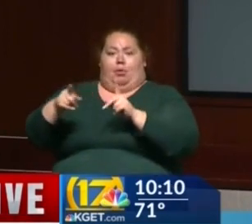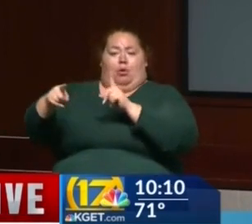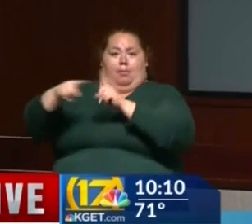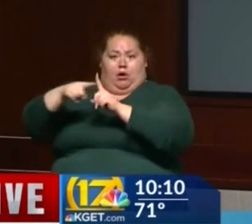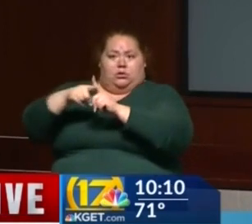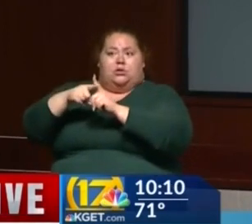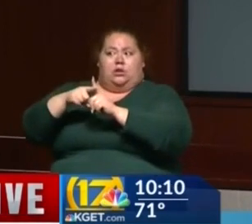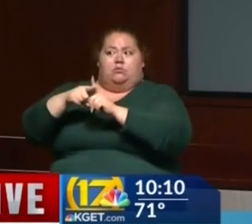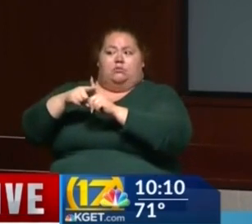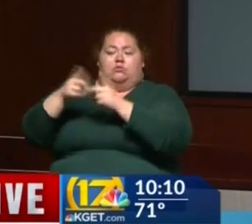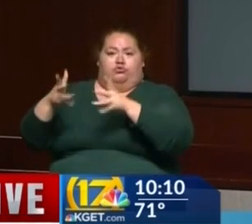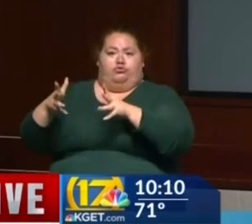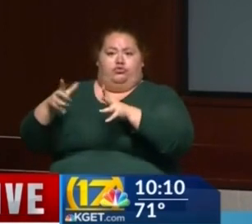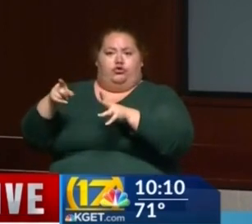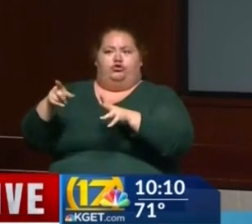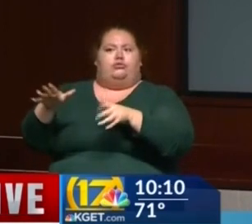REPORTING UP TODAY 32,309 FOR